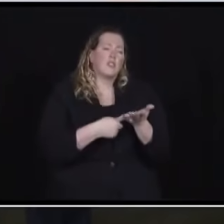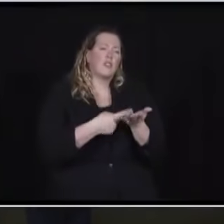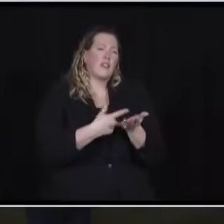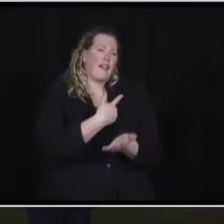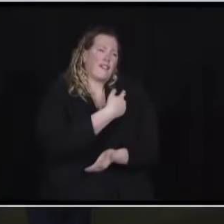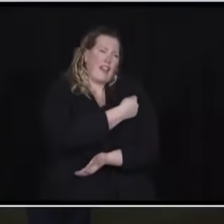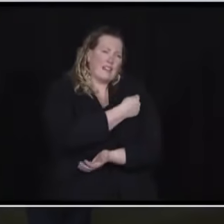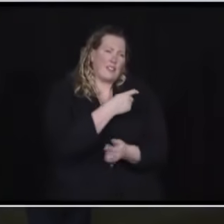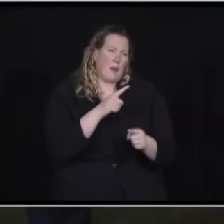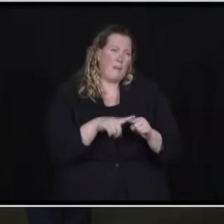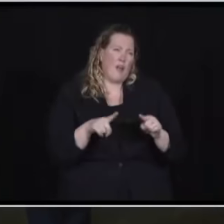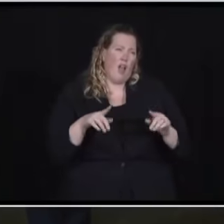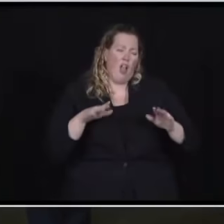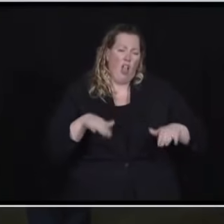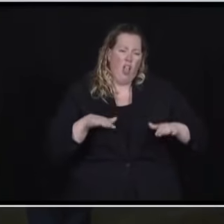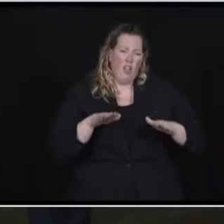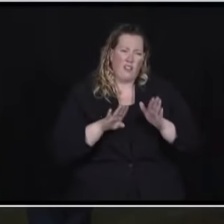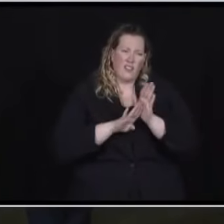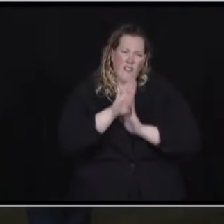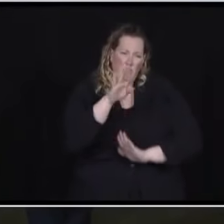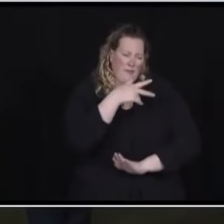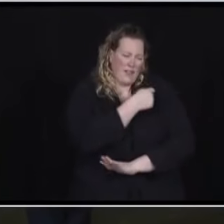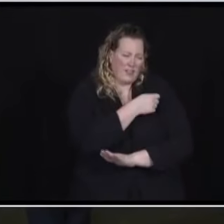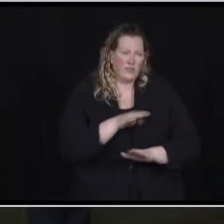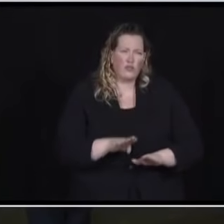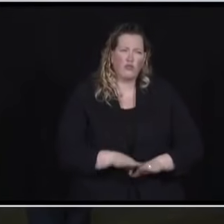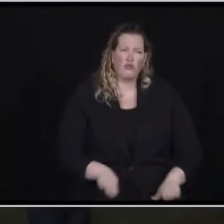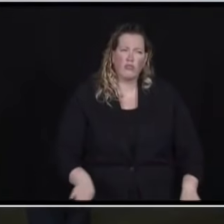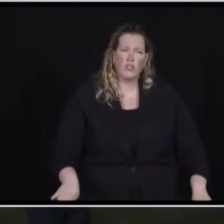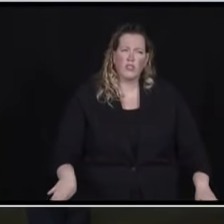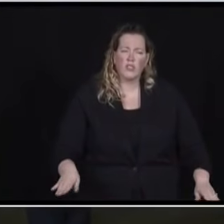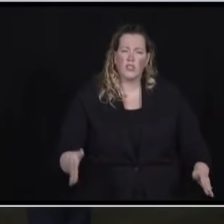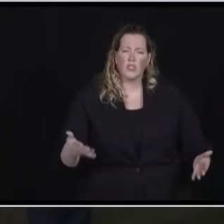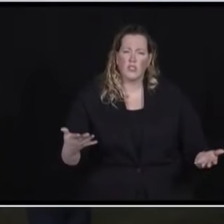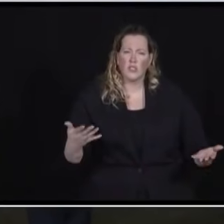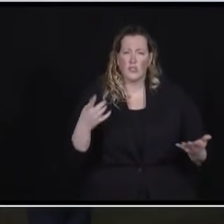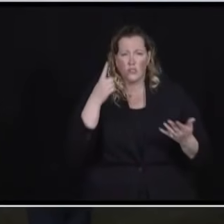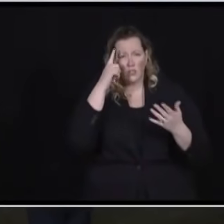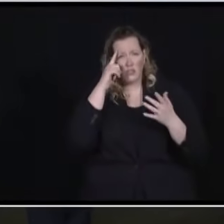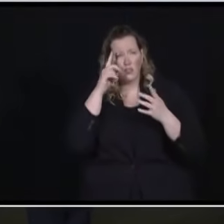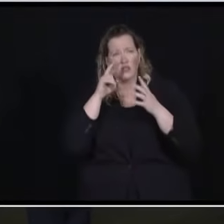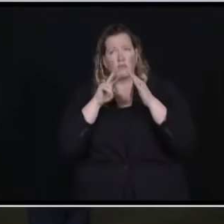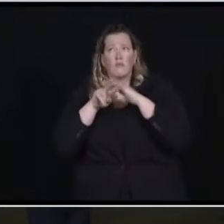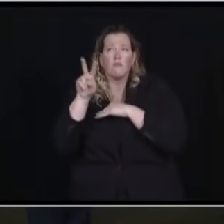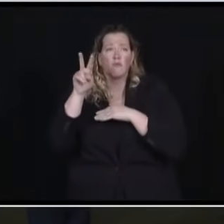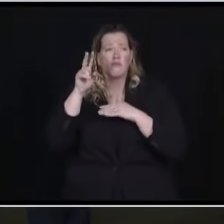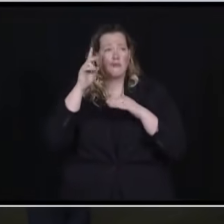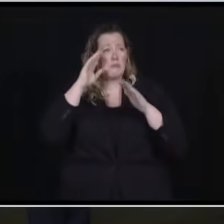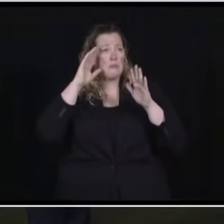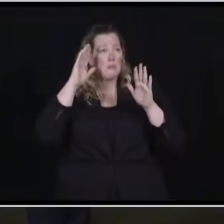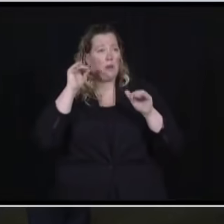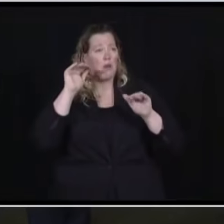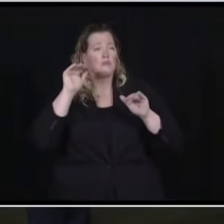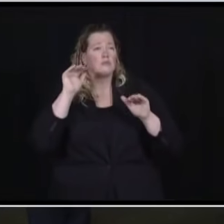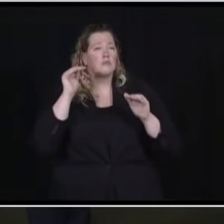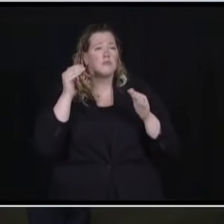Please go ahead. Yeah, it might be best to minister Elliott. I understand it has not been approved yet.